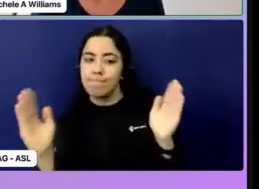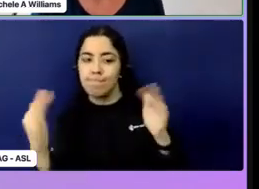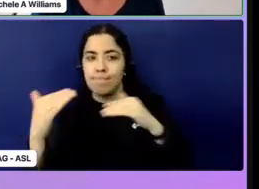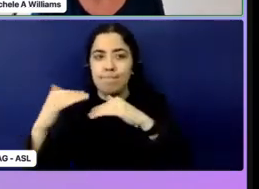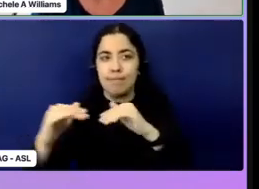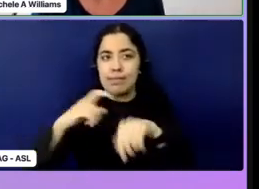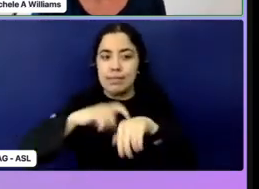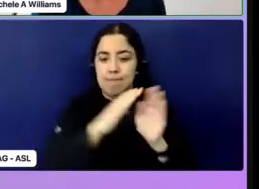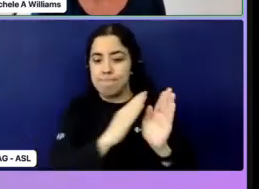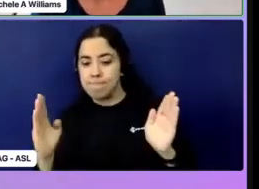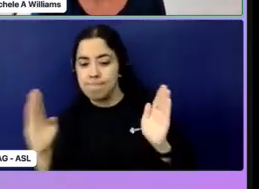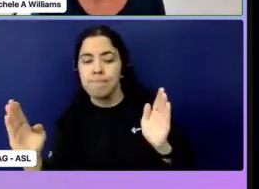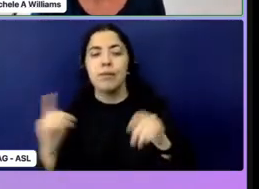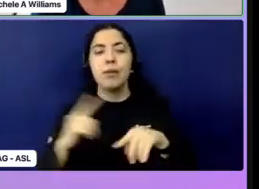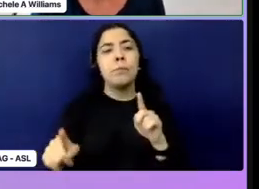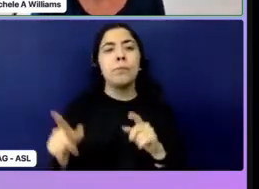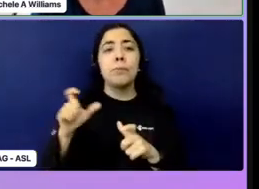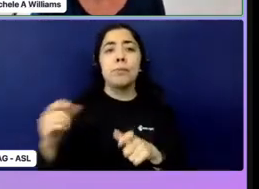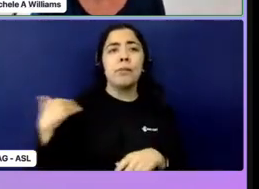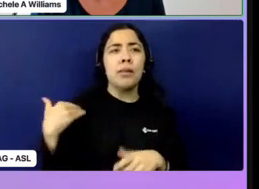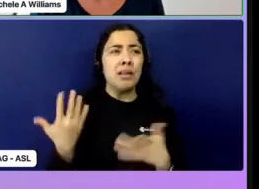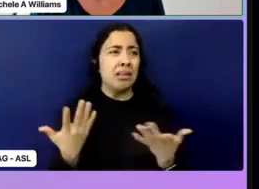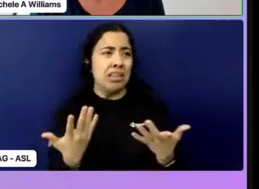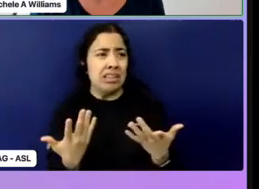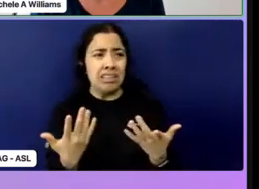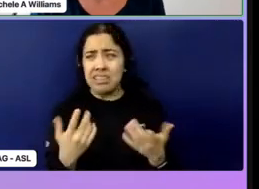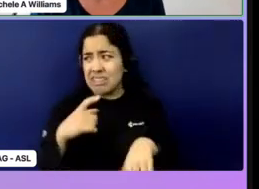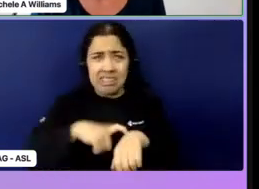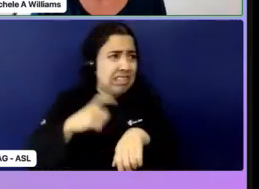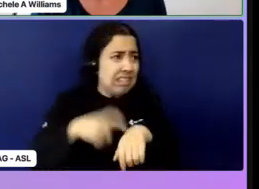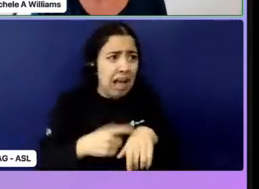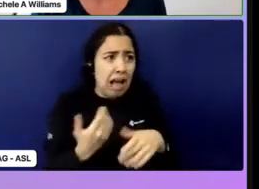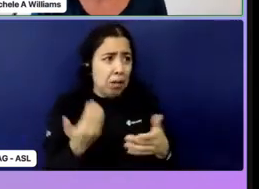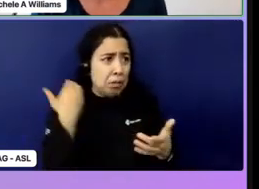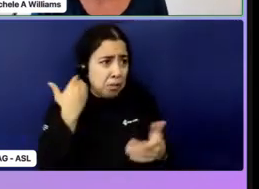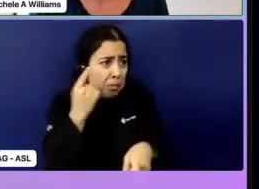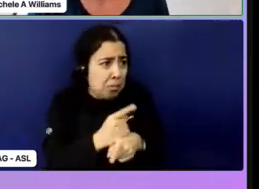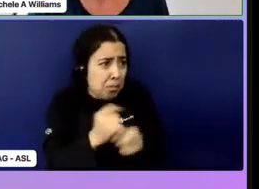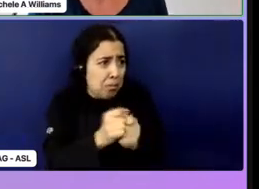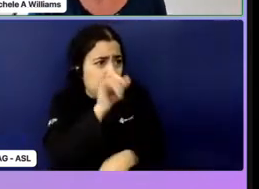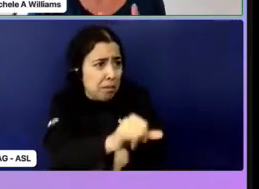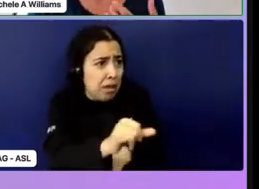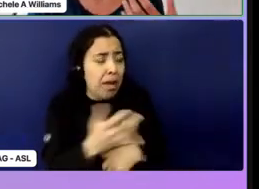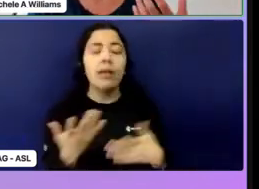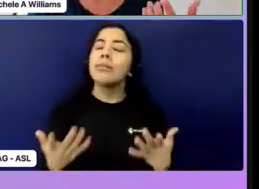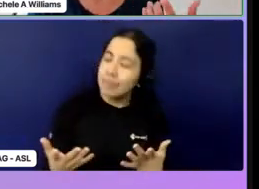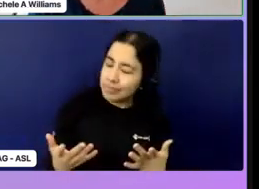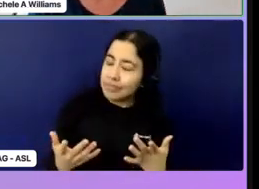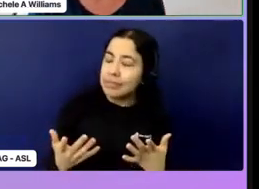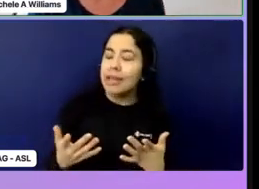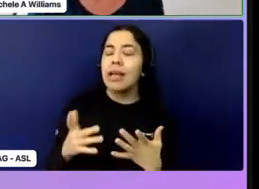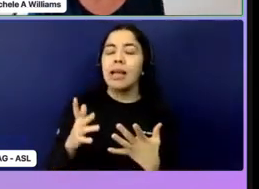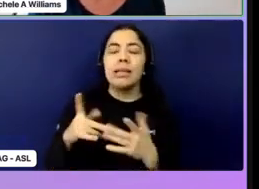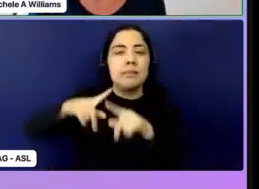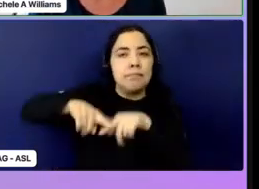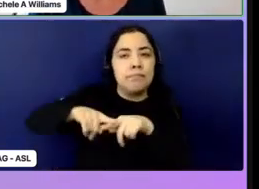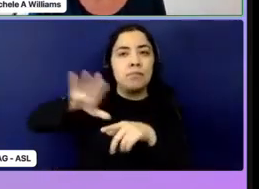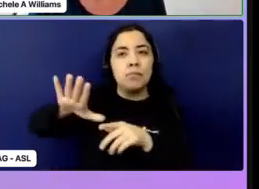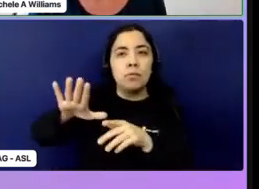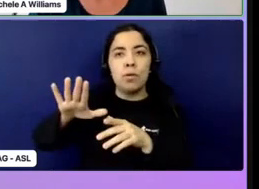time, again going back to more, again I'm familiar with the industry I'm familiar with the timelines, but what I say to won't it take more time is